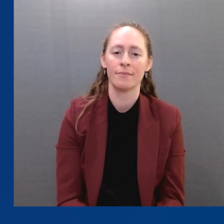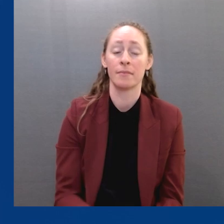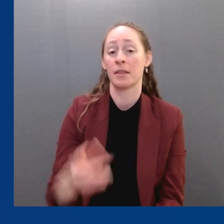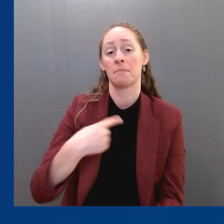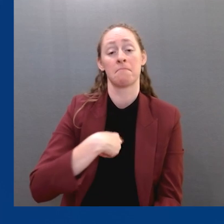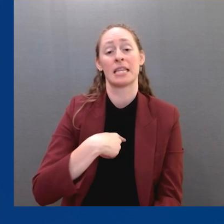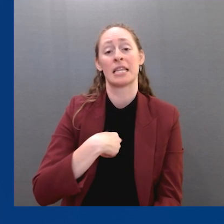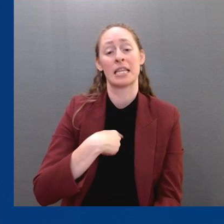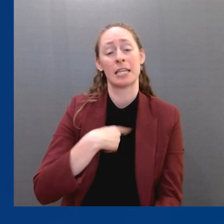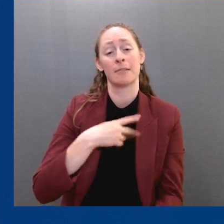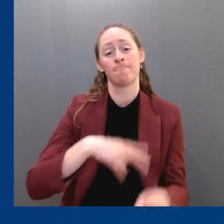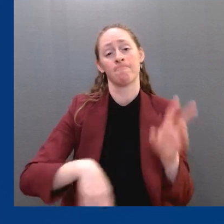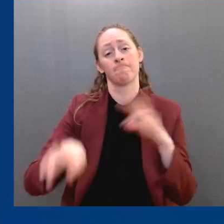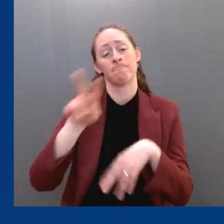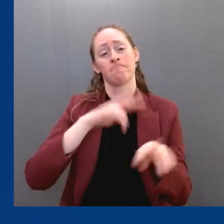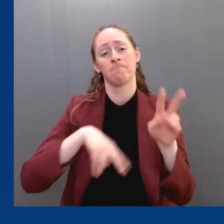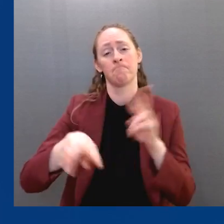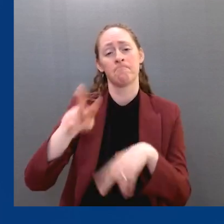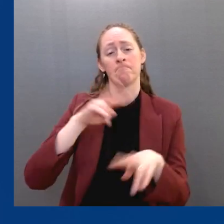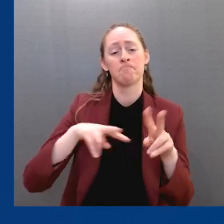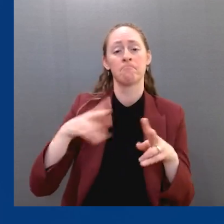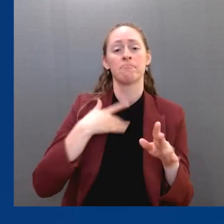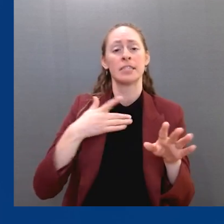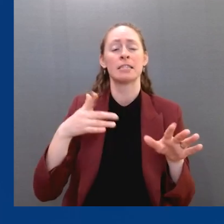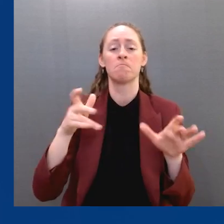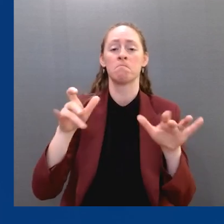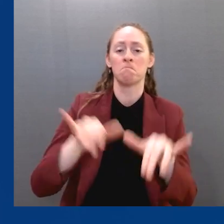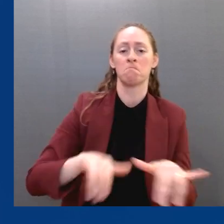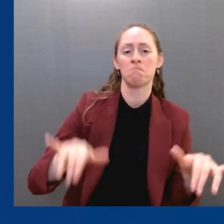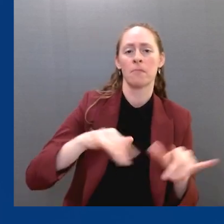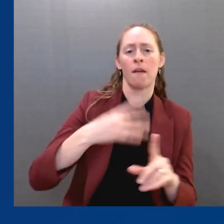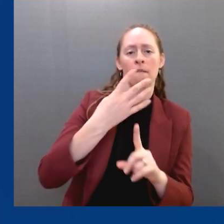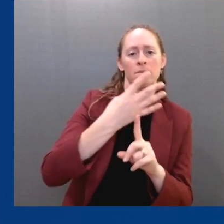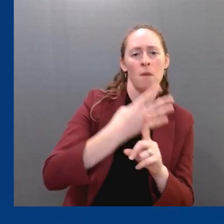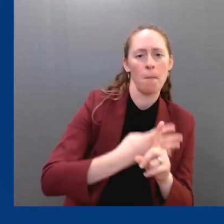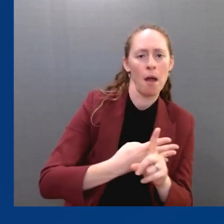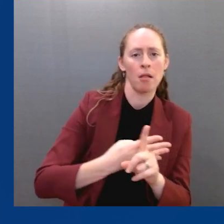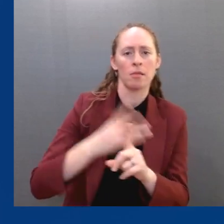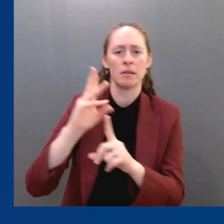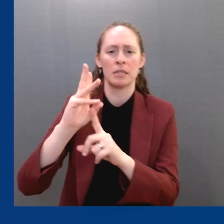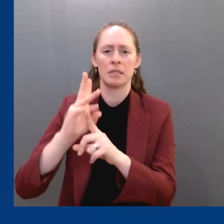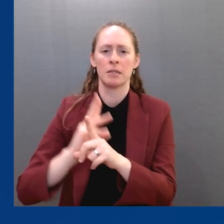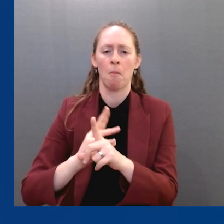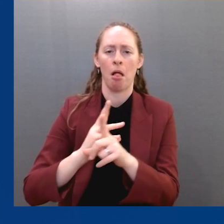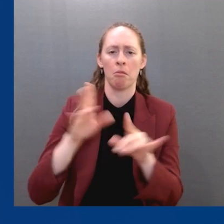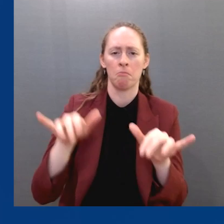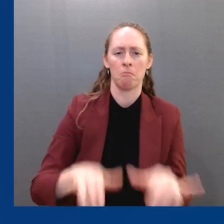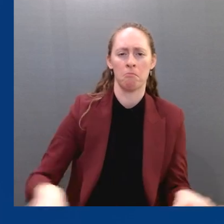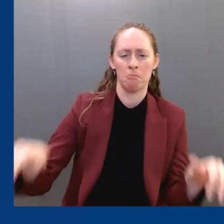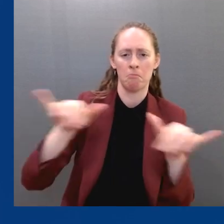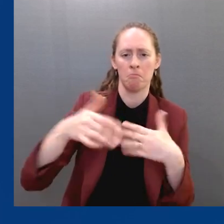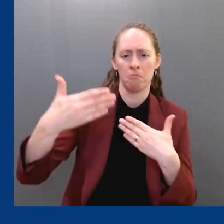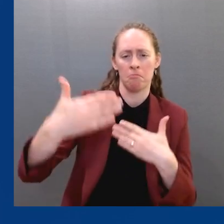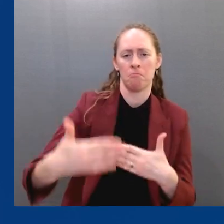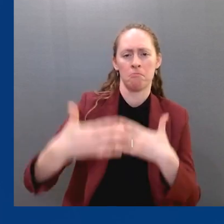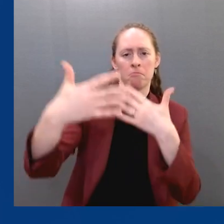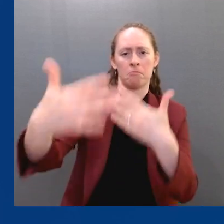six month intervals between booster doses. If you got boosted now, even if there was BA-5 month interval,